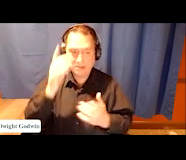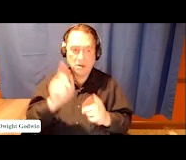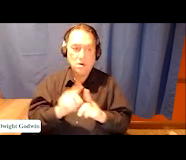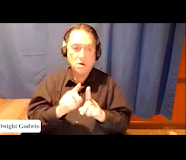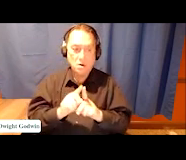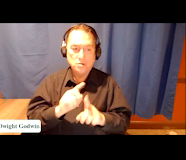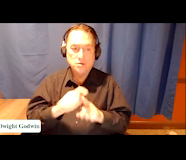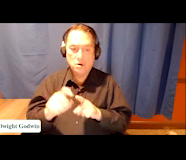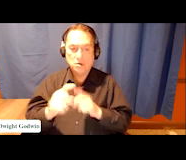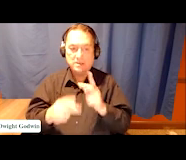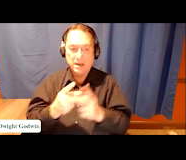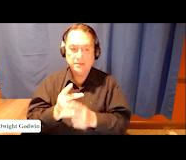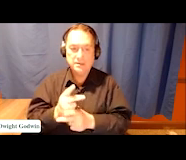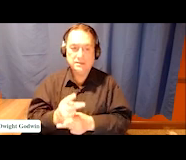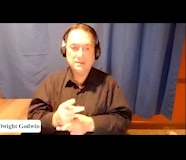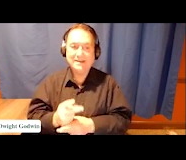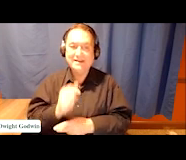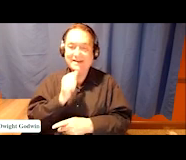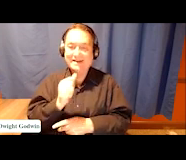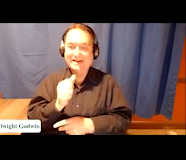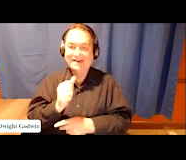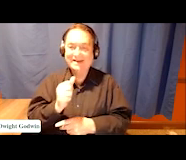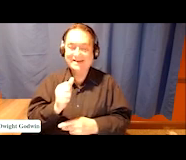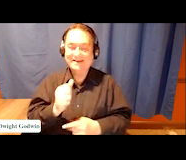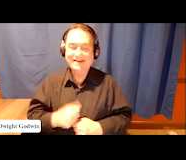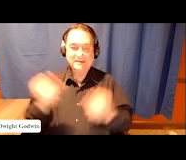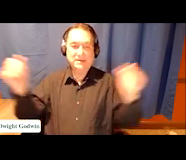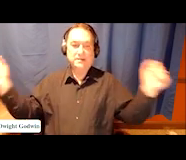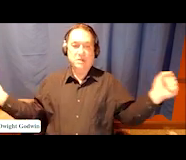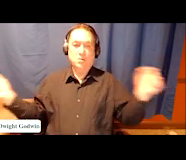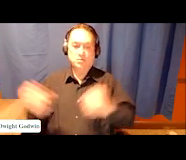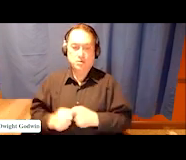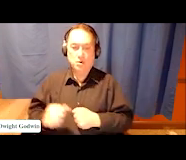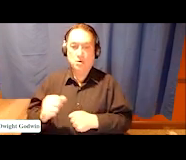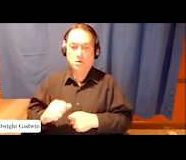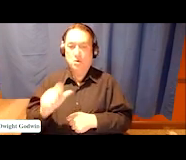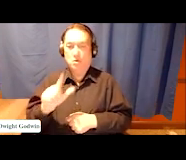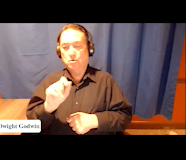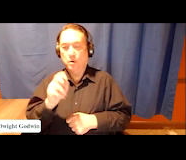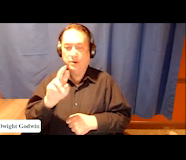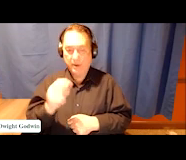that included indecent exposure, loitering, intoxicated persons, and calls for assistance.